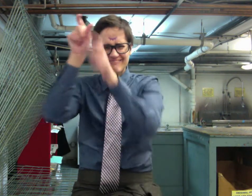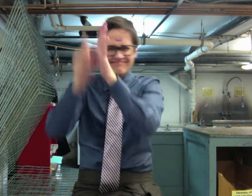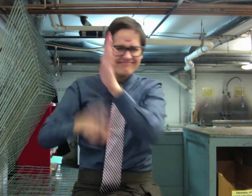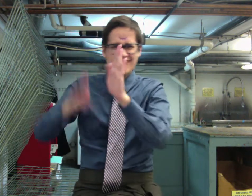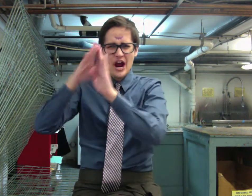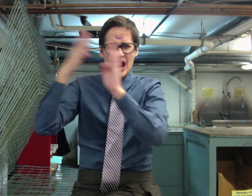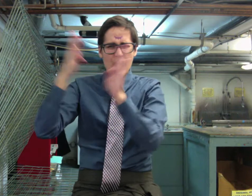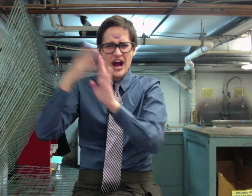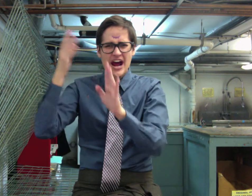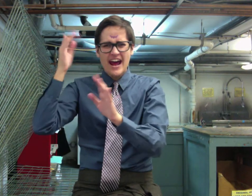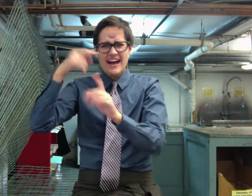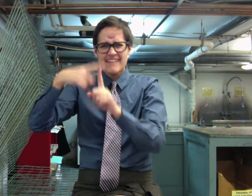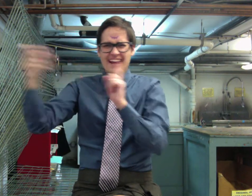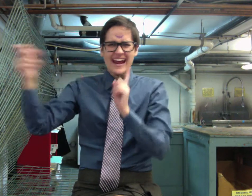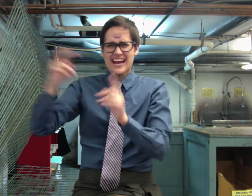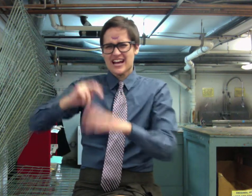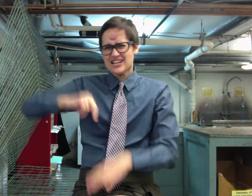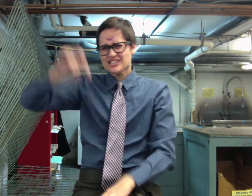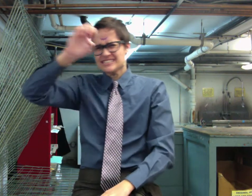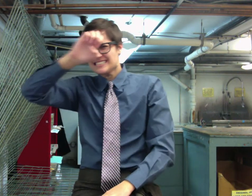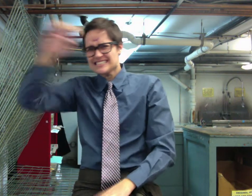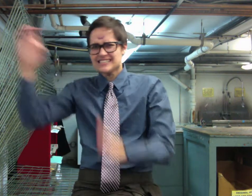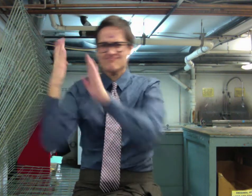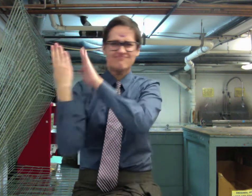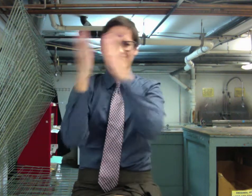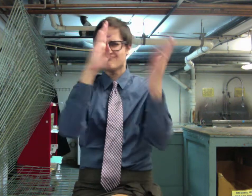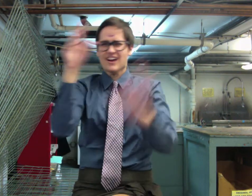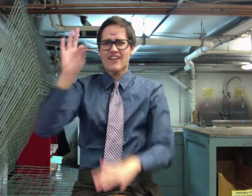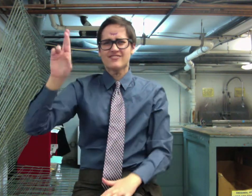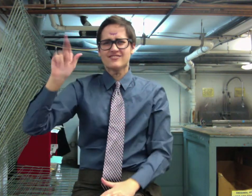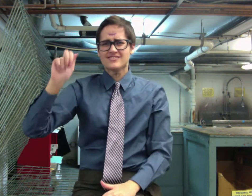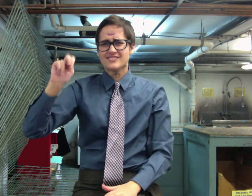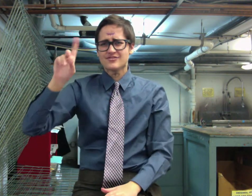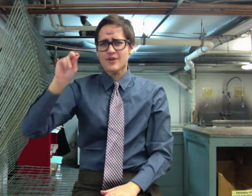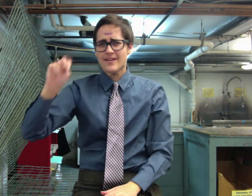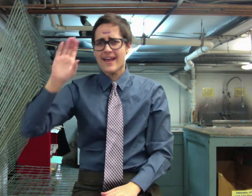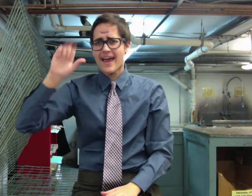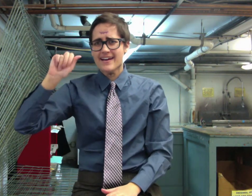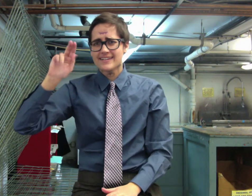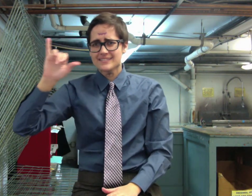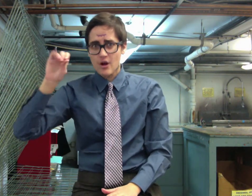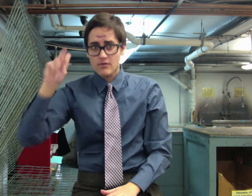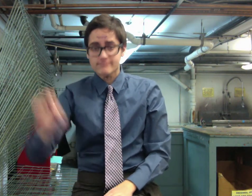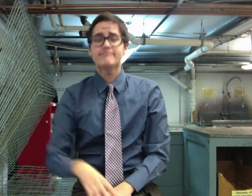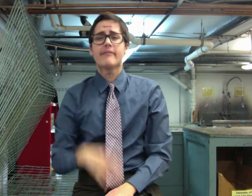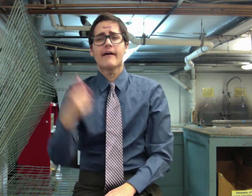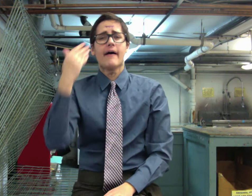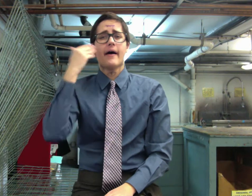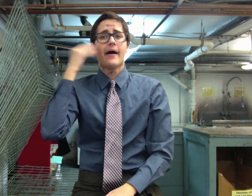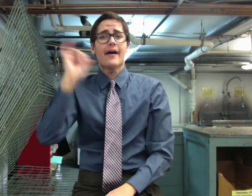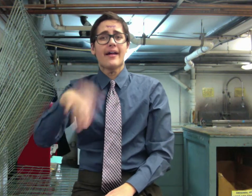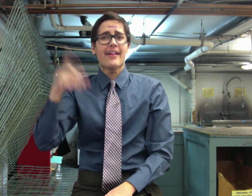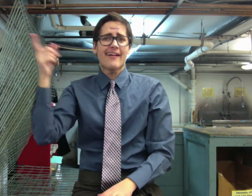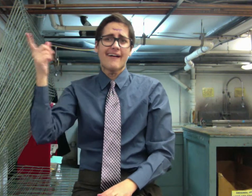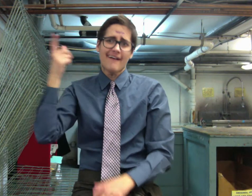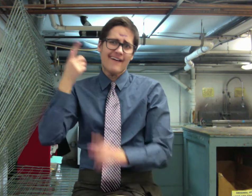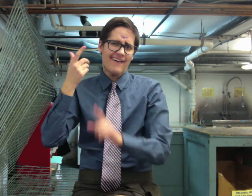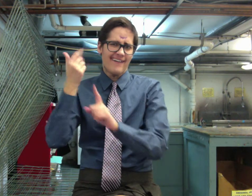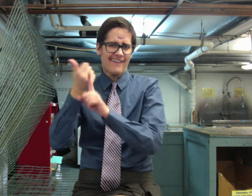door from the northeasternmost crook of Radon Canyon. You know, the area